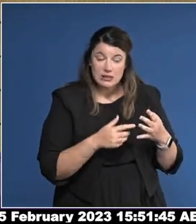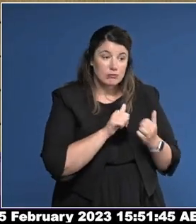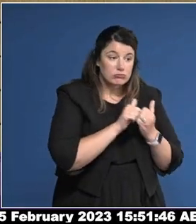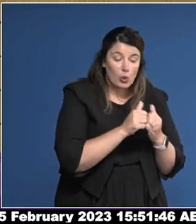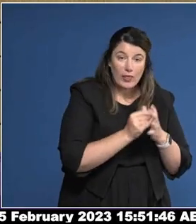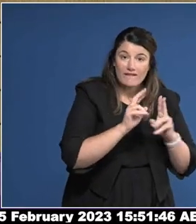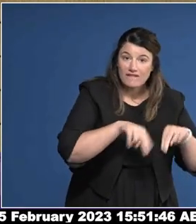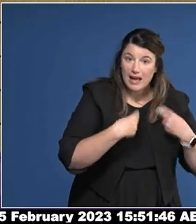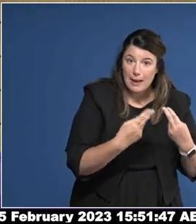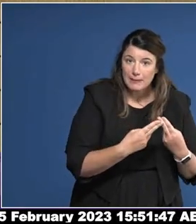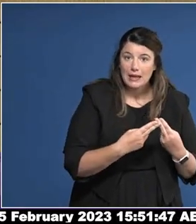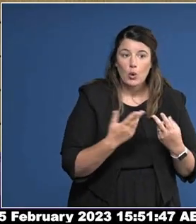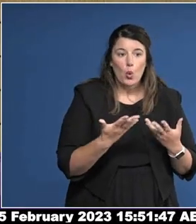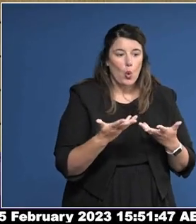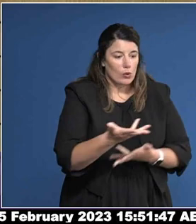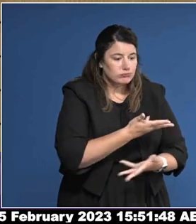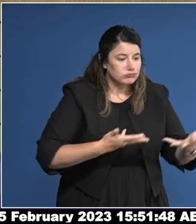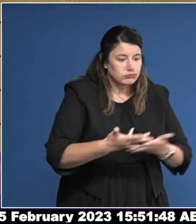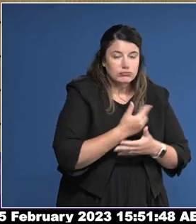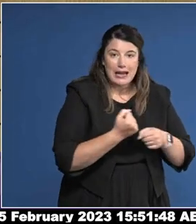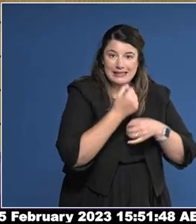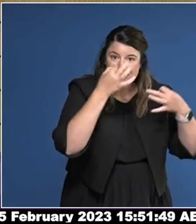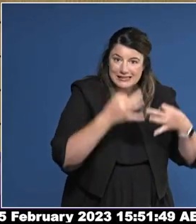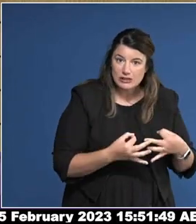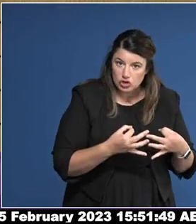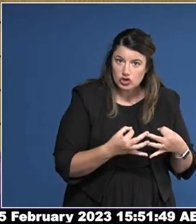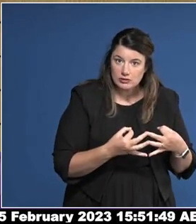decision-makers or the person with disability themselves to request that